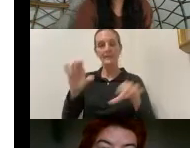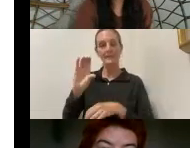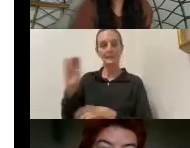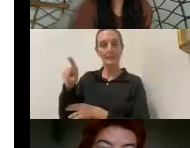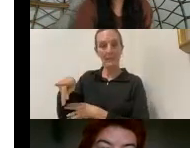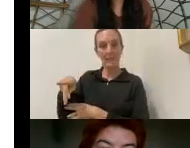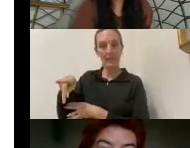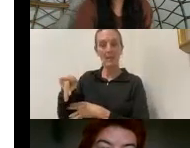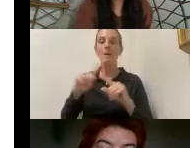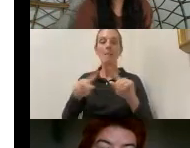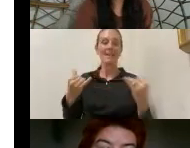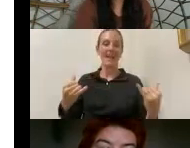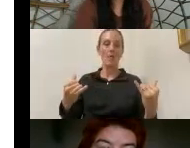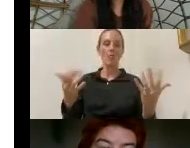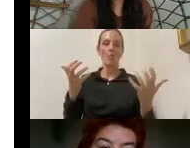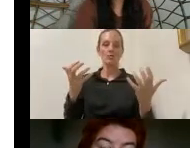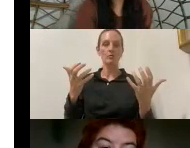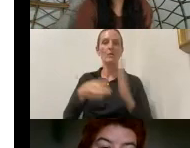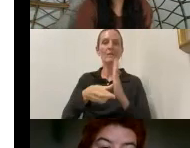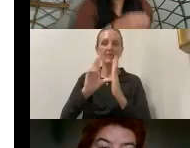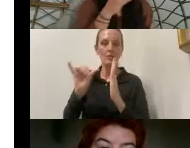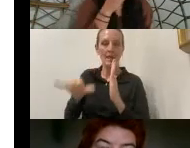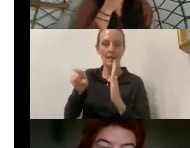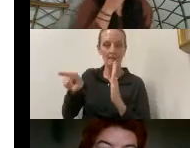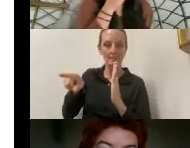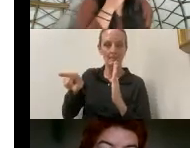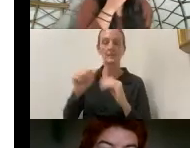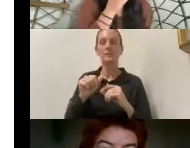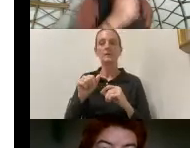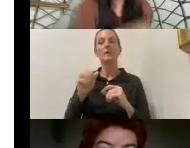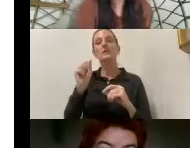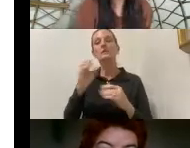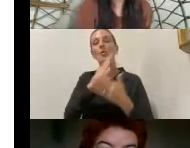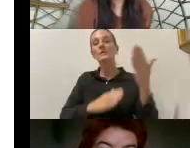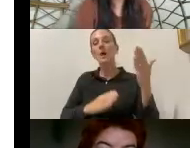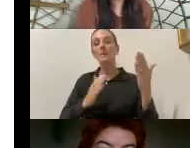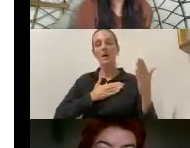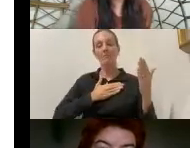And some of the issues of my territory are flood plains and mudslides.